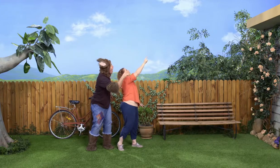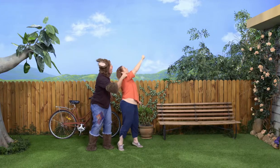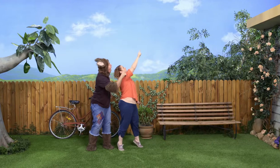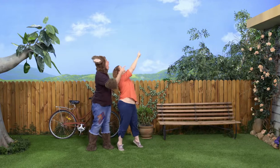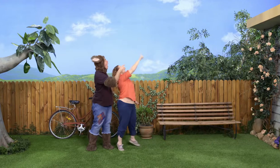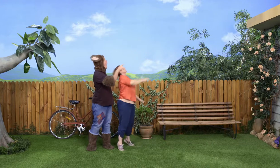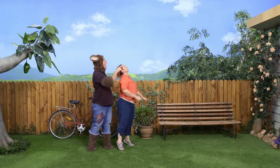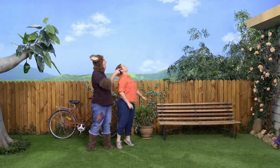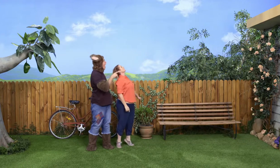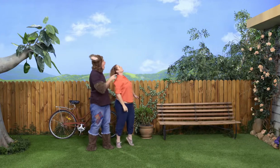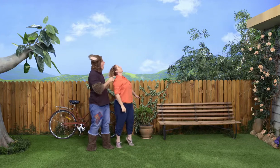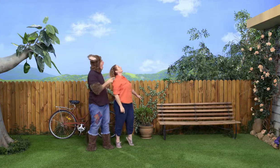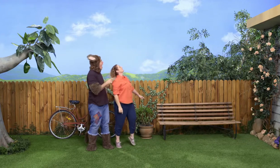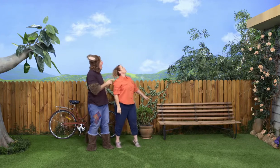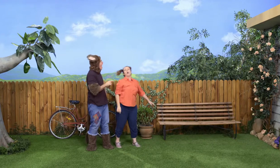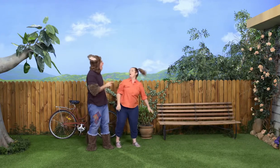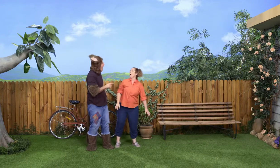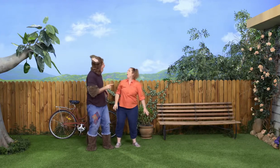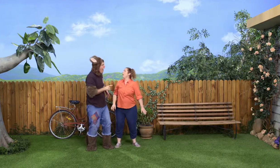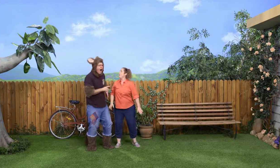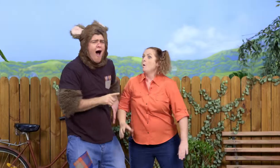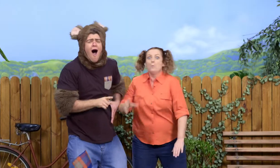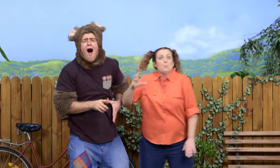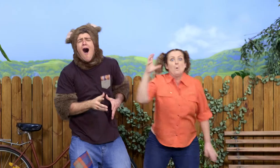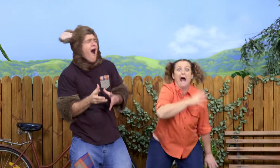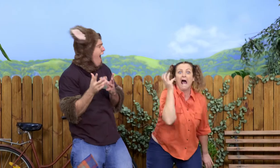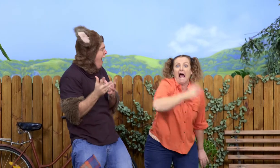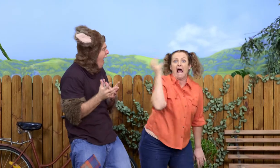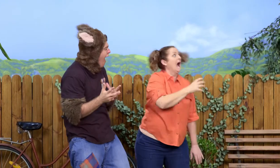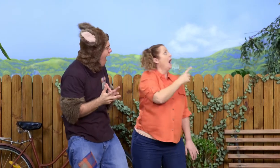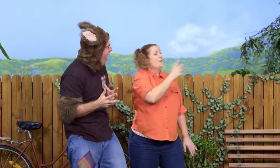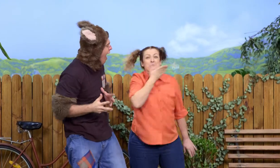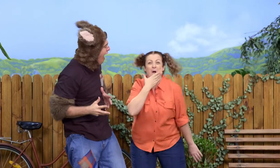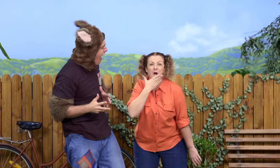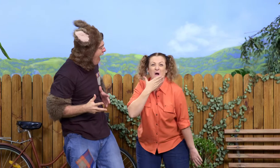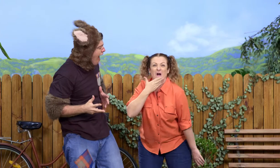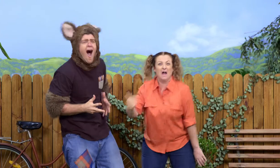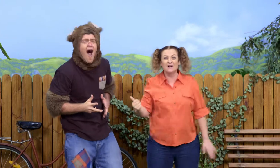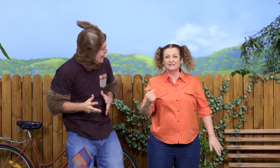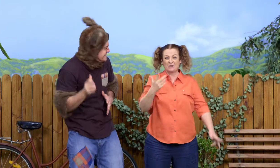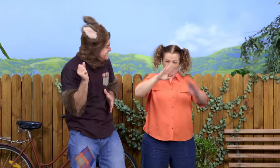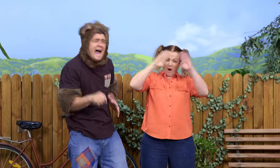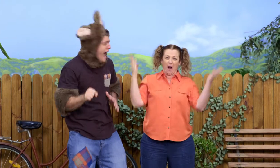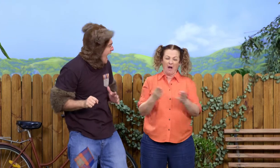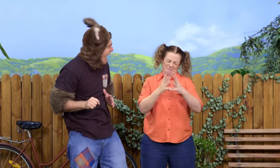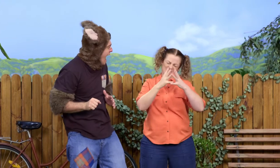Oh! Oh! Oh, wow, that was a beautiful butterfly.